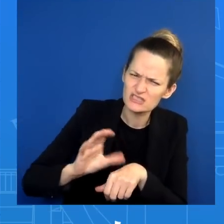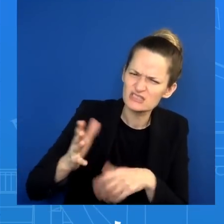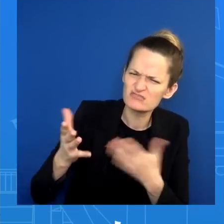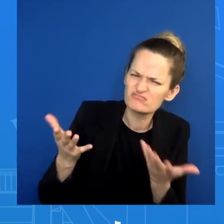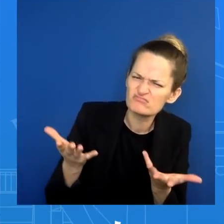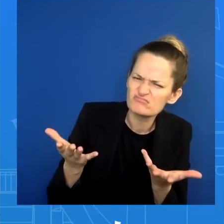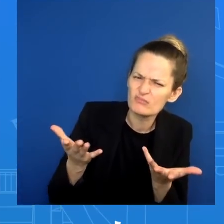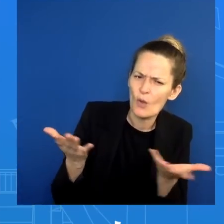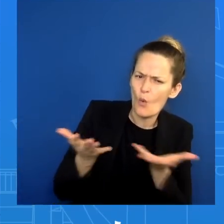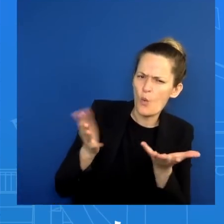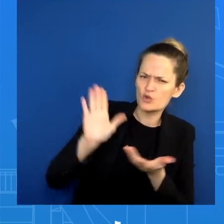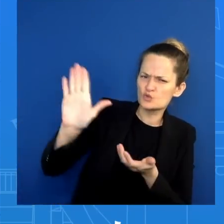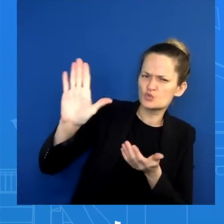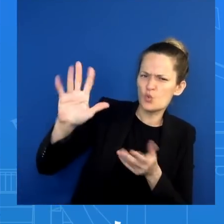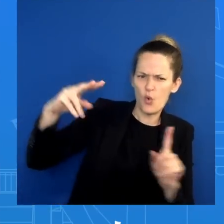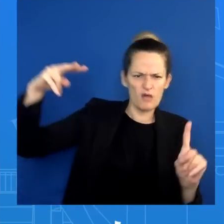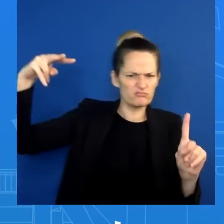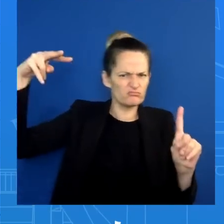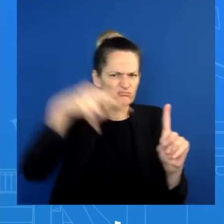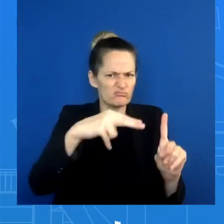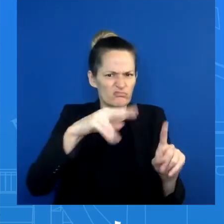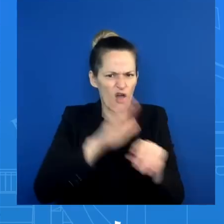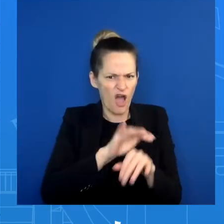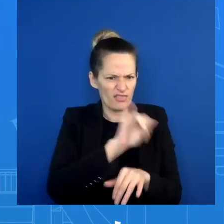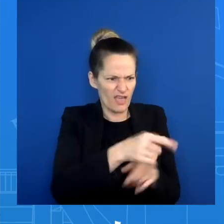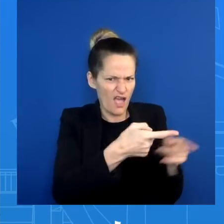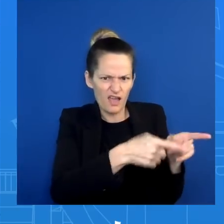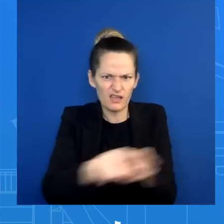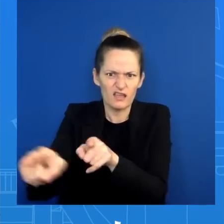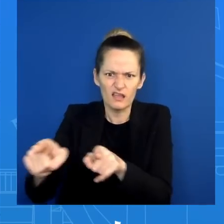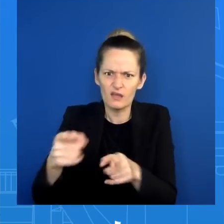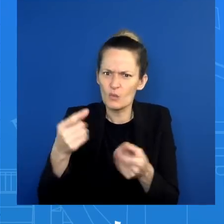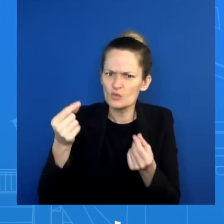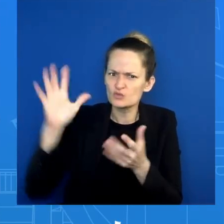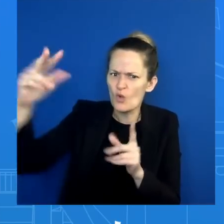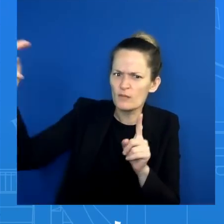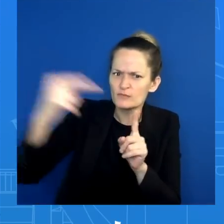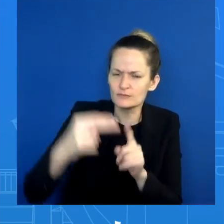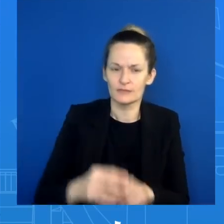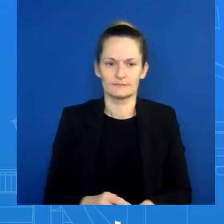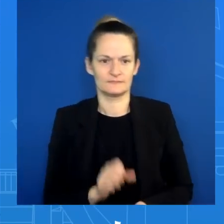for democratic principles and human rights by the regime in Nicaragua,